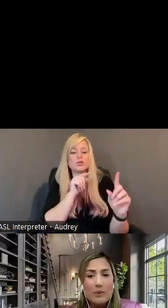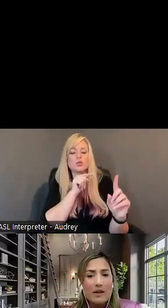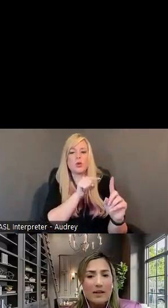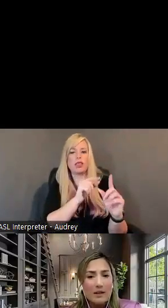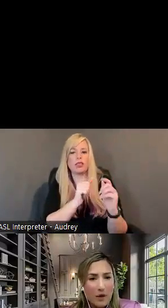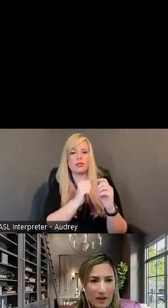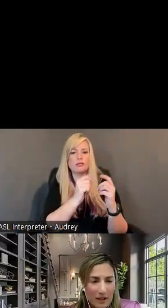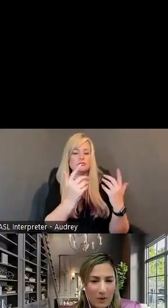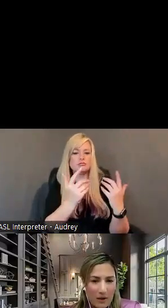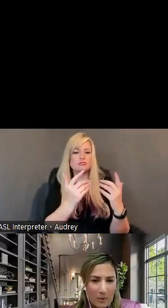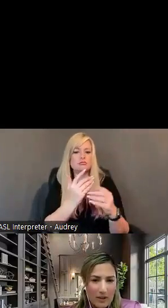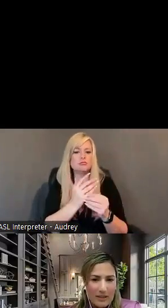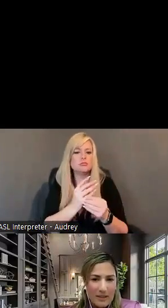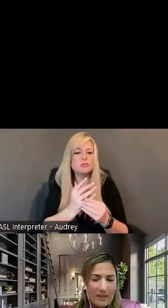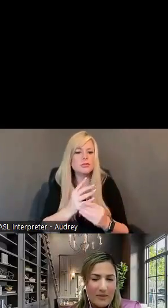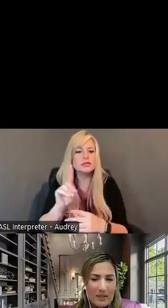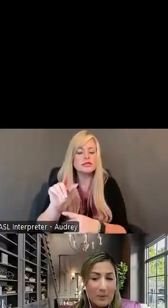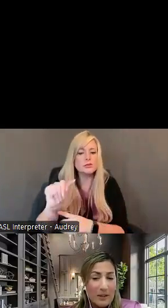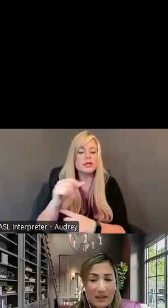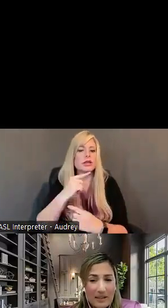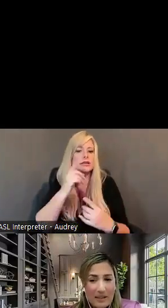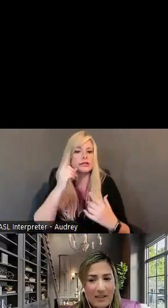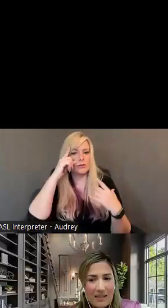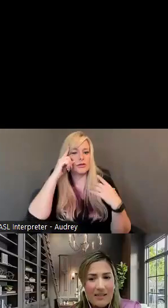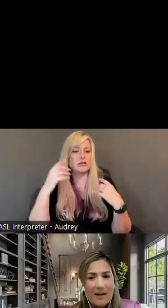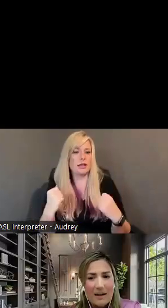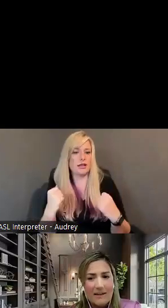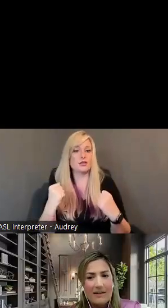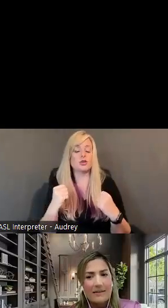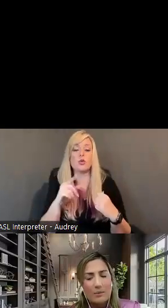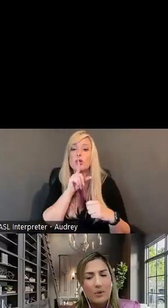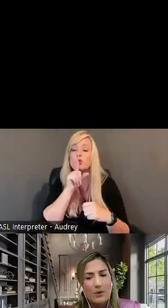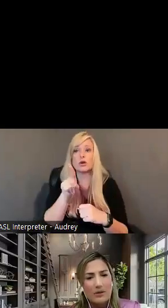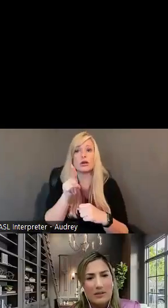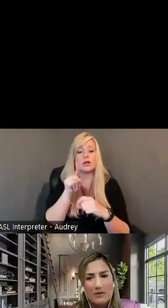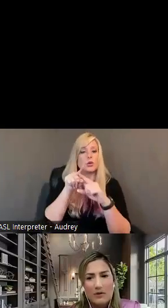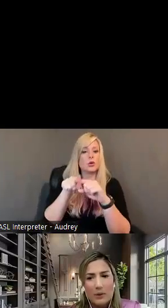relied upon the incredible insights of disability studies that highlight the importance of viewing